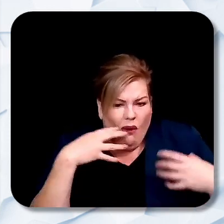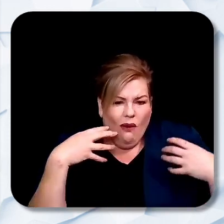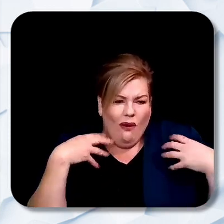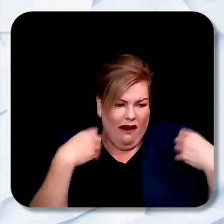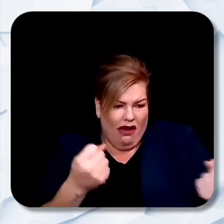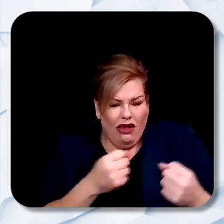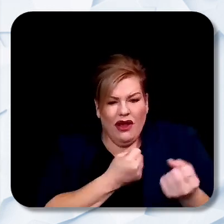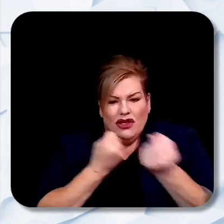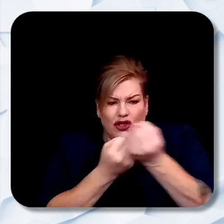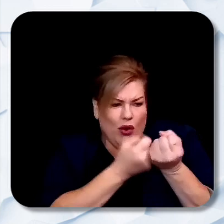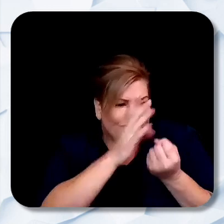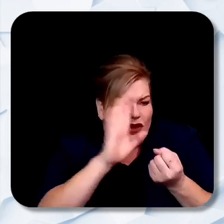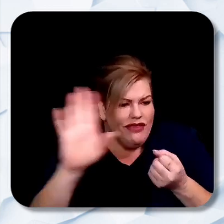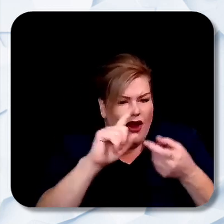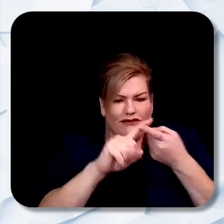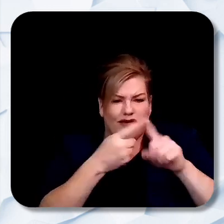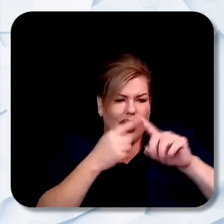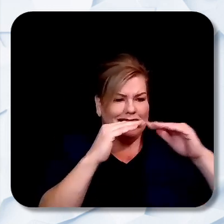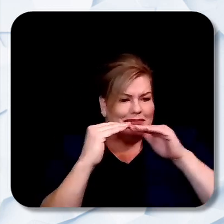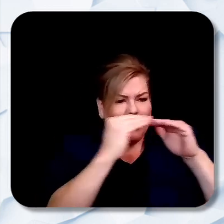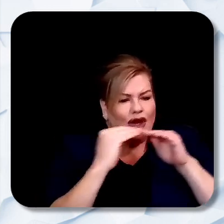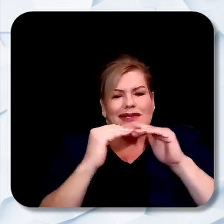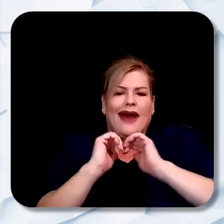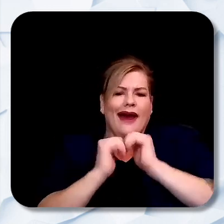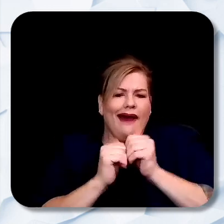to advocate for the help of their families, and to advocate for the help of their community?